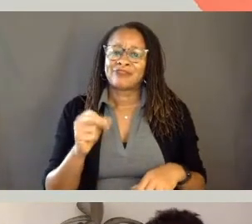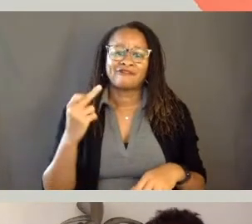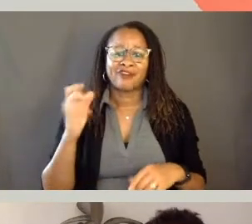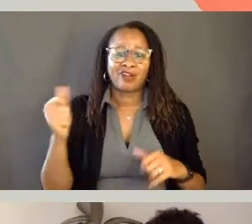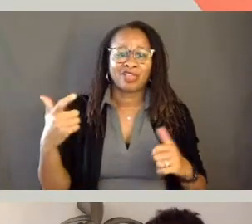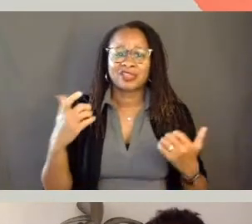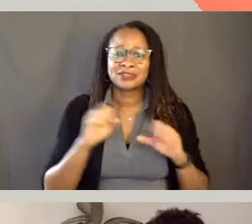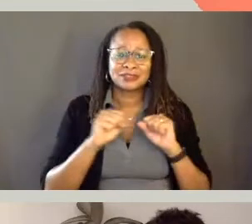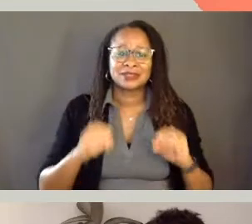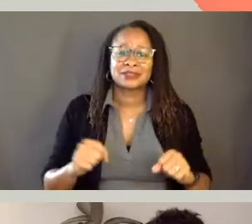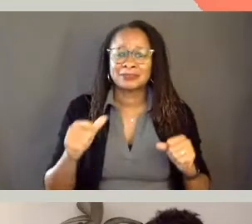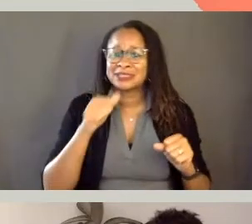like it just doesn't make sense.